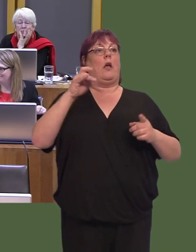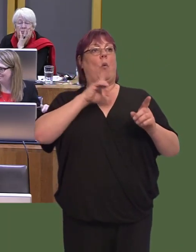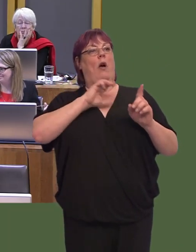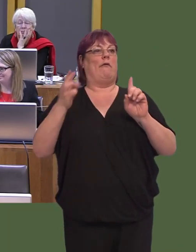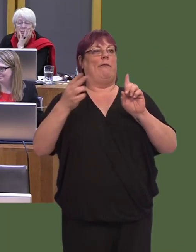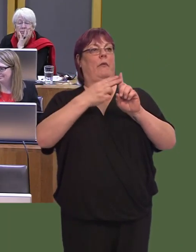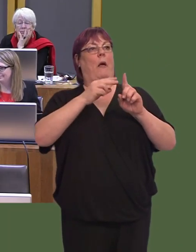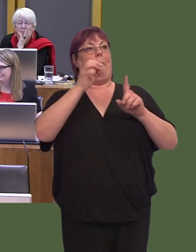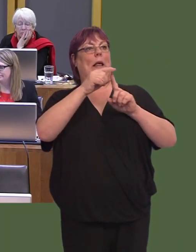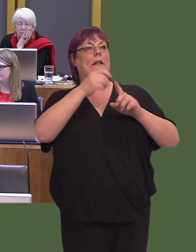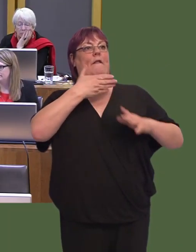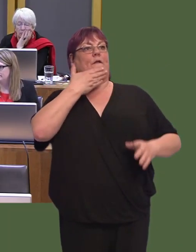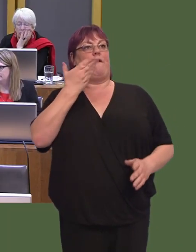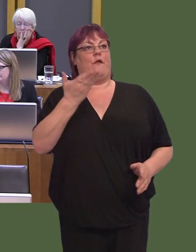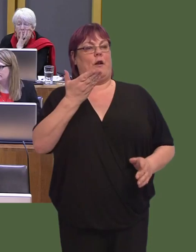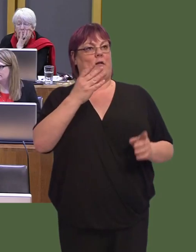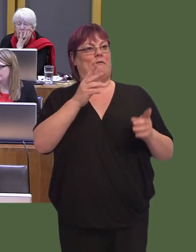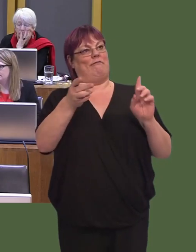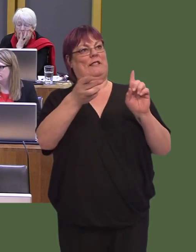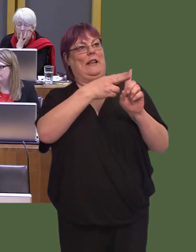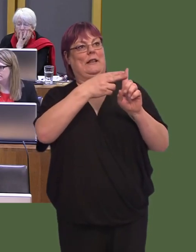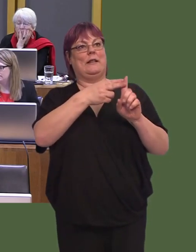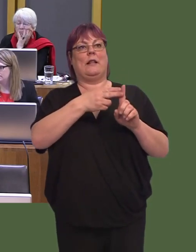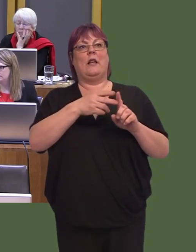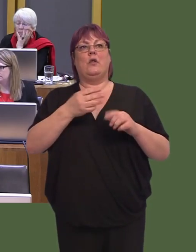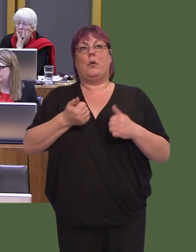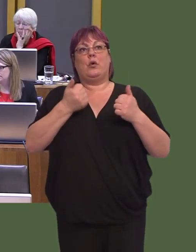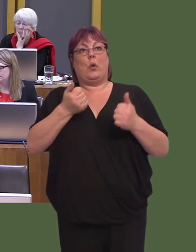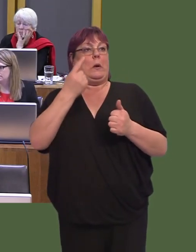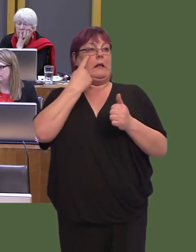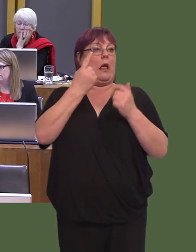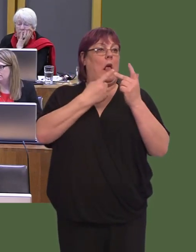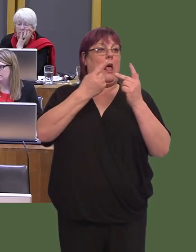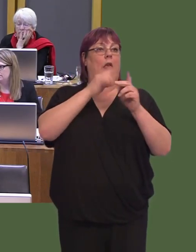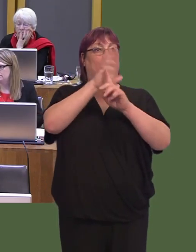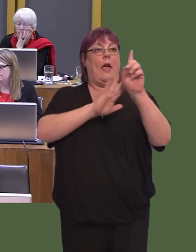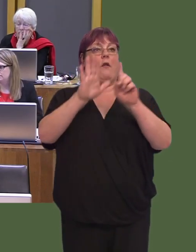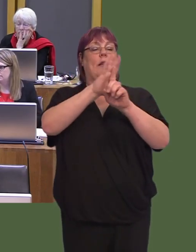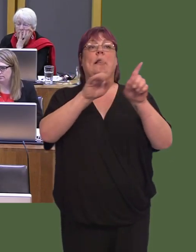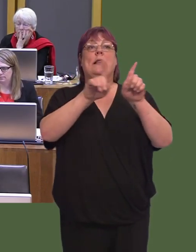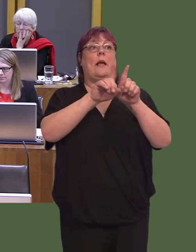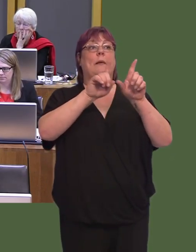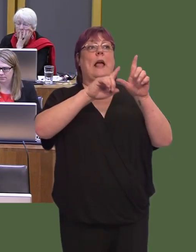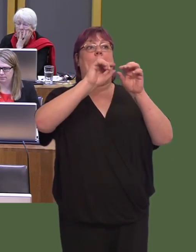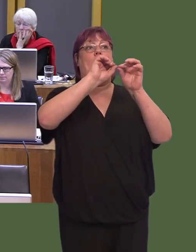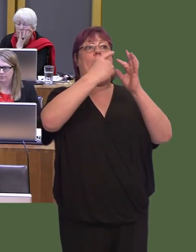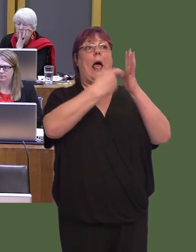It's really pleasing to see Welsh communities taking positive action on the issue. Newquay joins its neighbour, Aberporth, as official plastic-free communities, and we